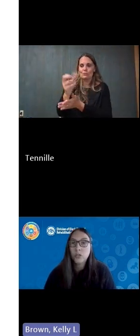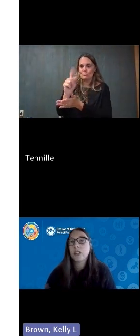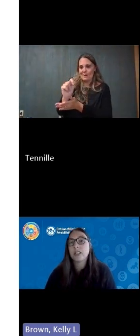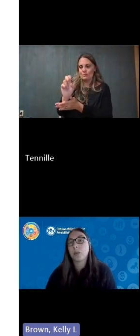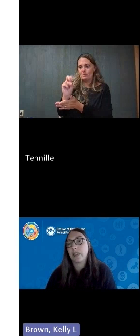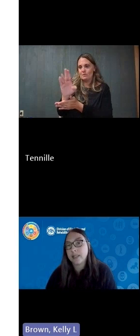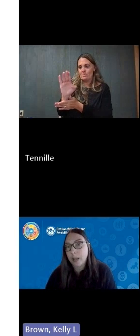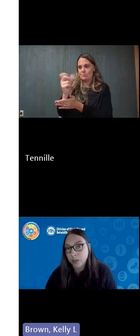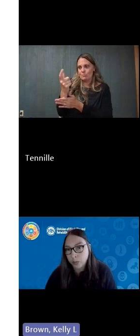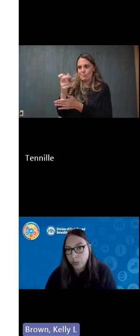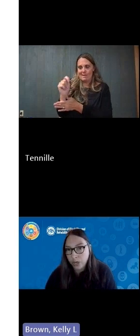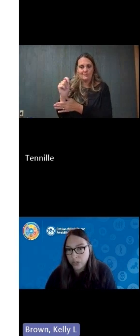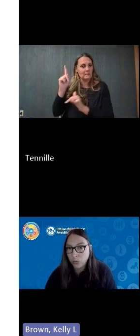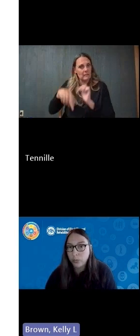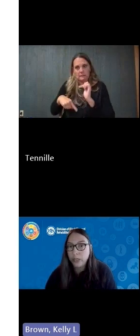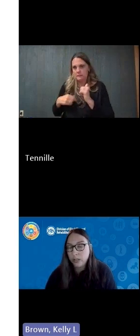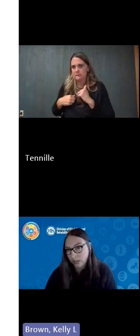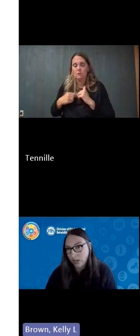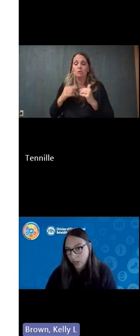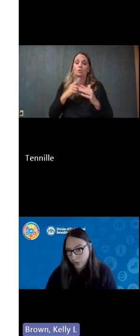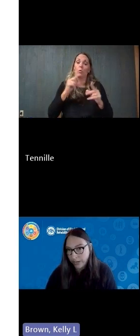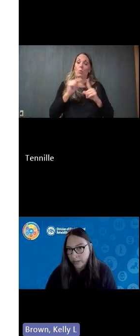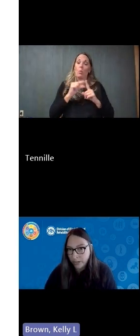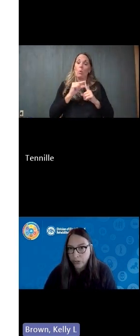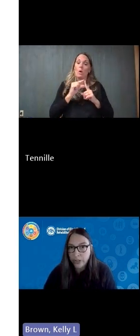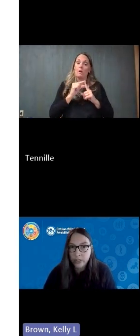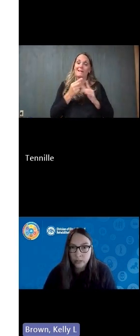So that's why this project will be a contract, not a grant.